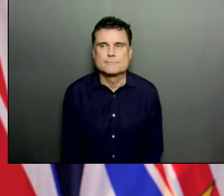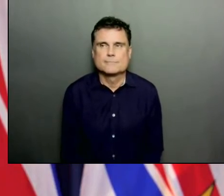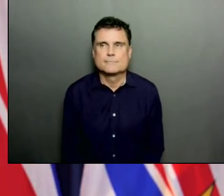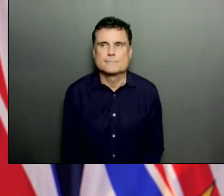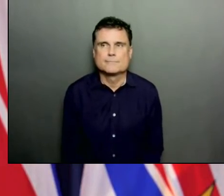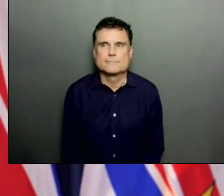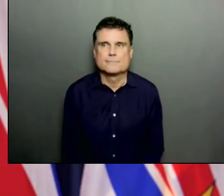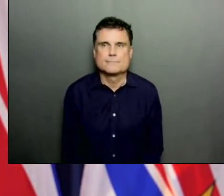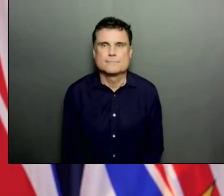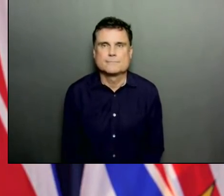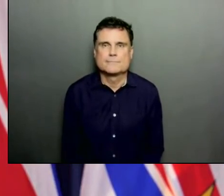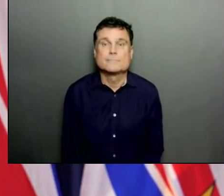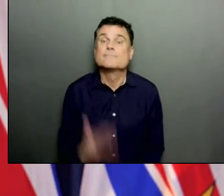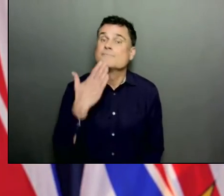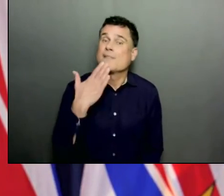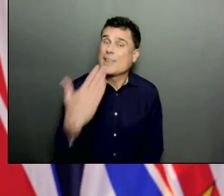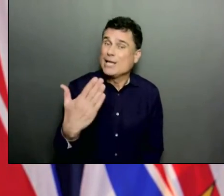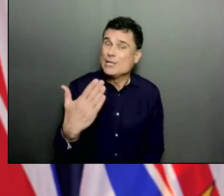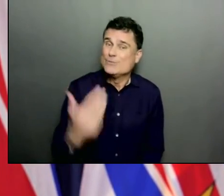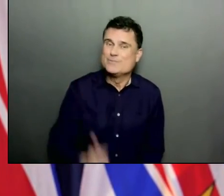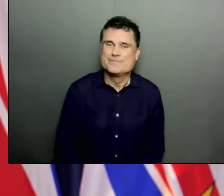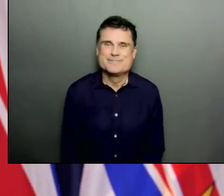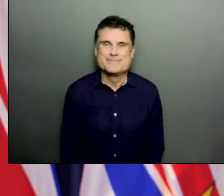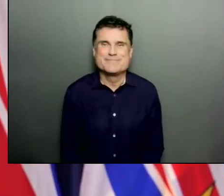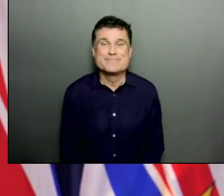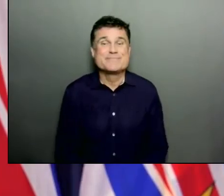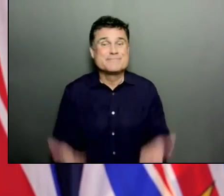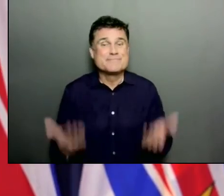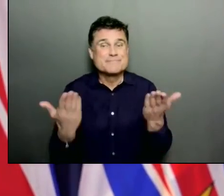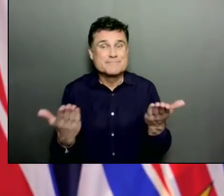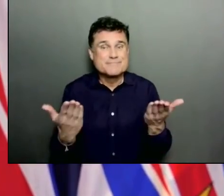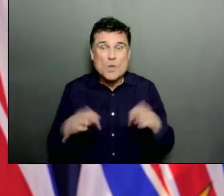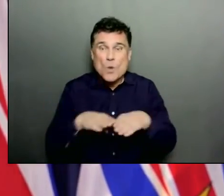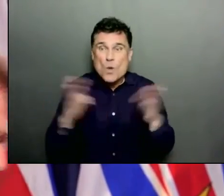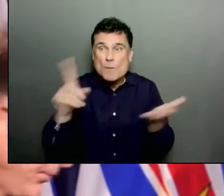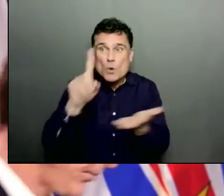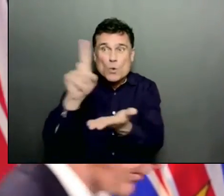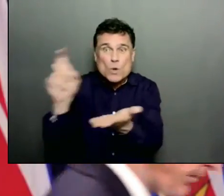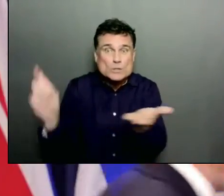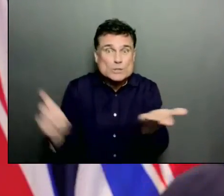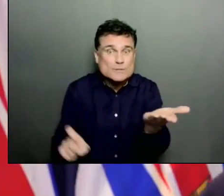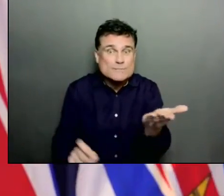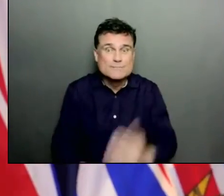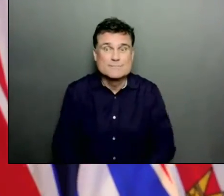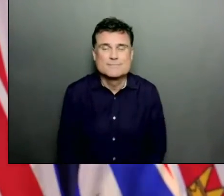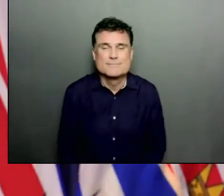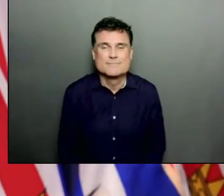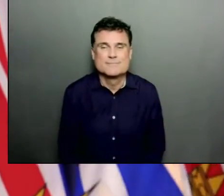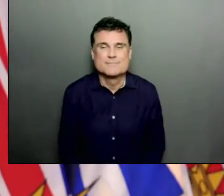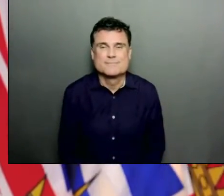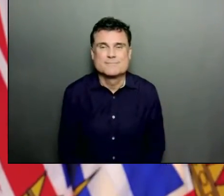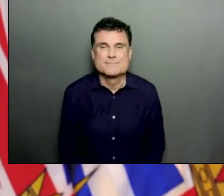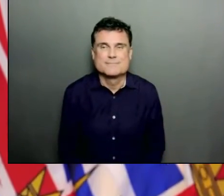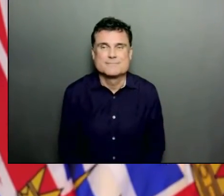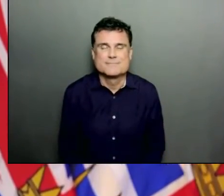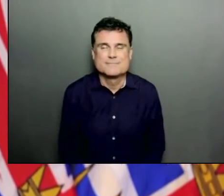Thank you very much. We're happy to take your questions. Thank you, minister. A reminder to everybody on the